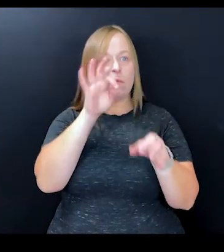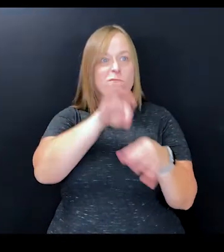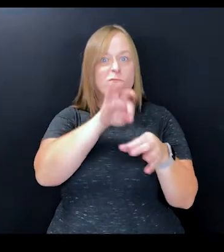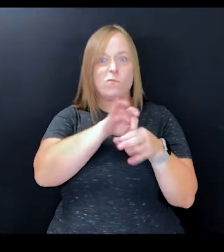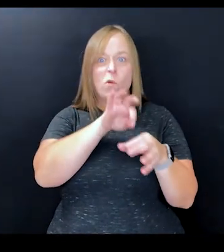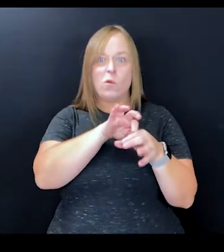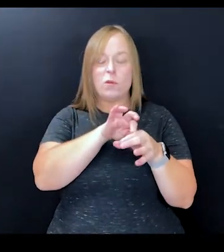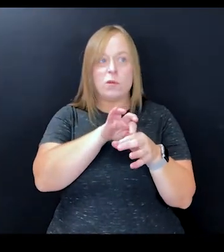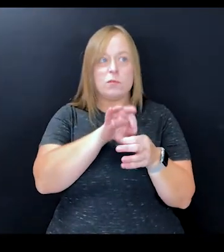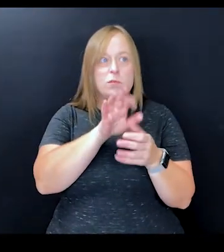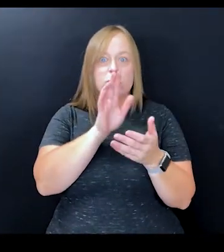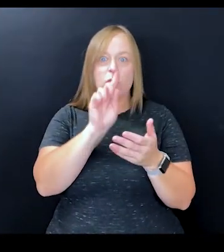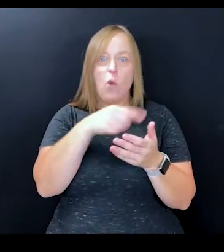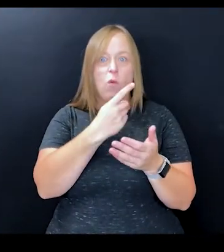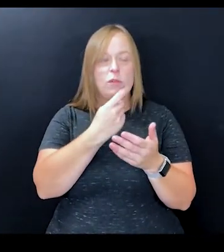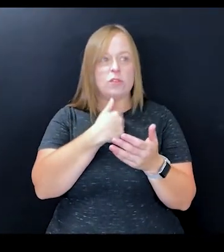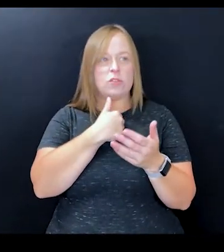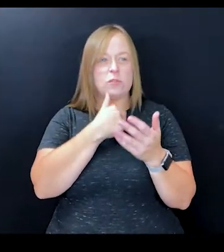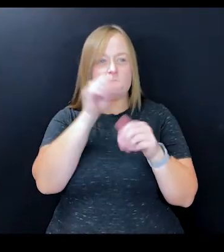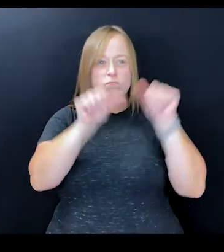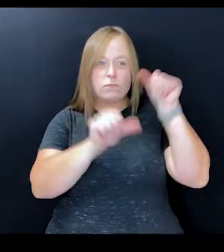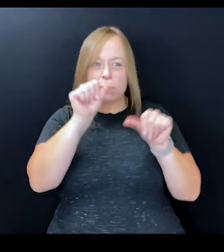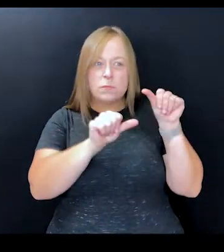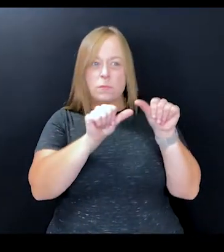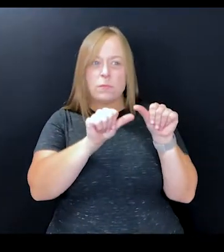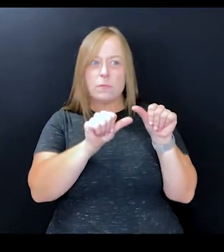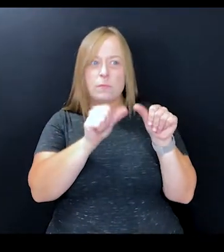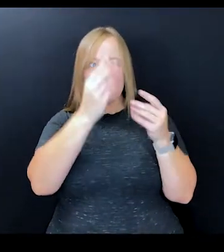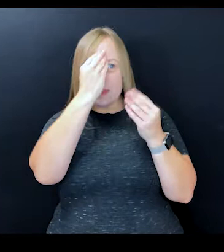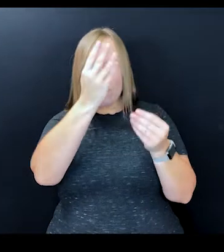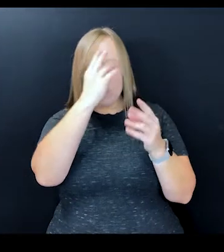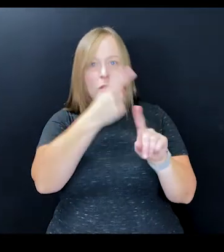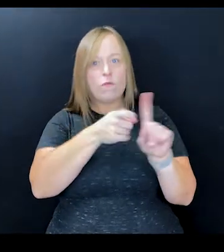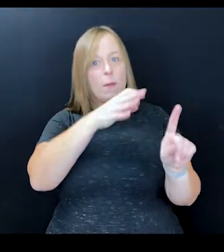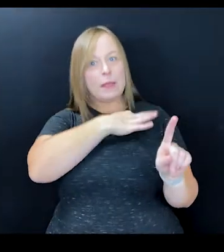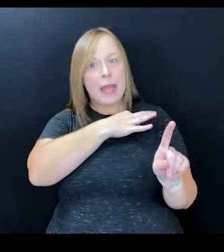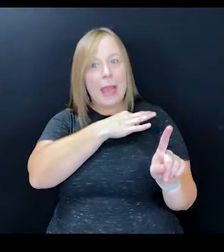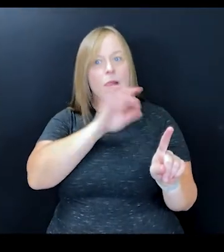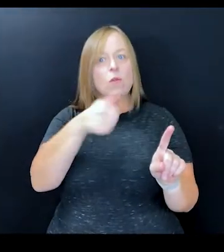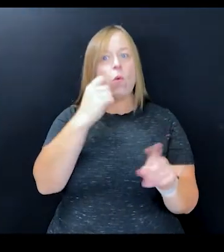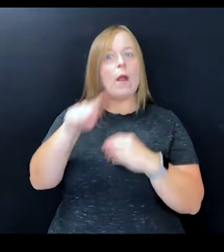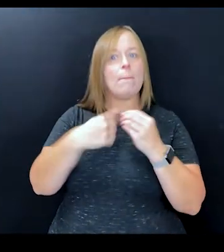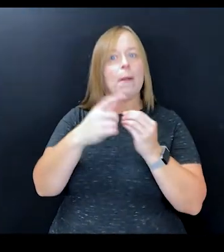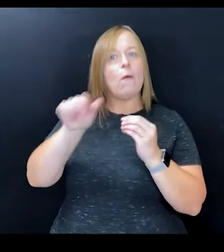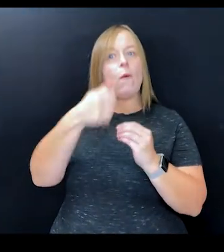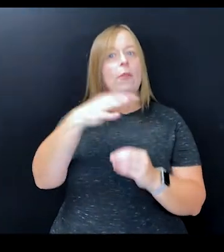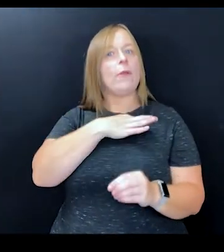because voters should always assess the information that they hear from candidates or about other candidates before